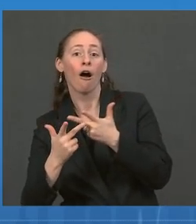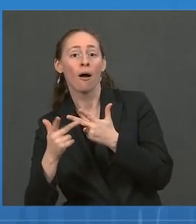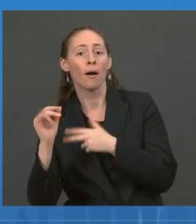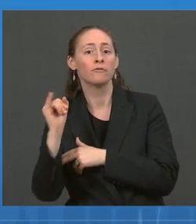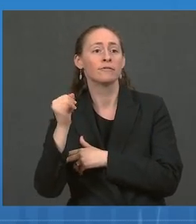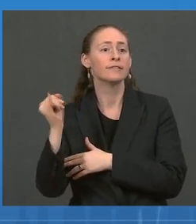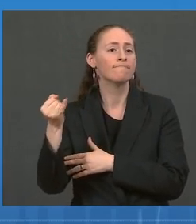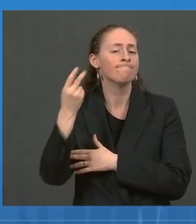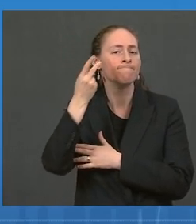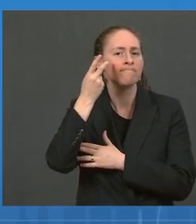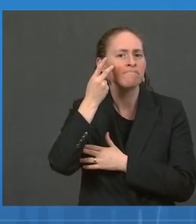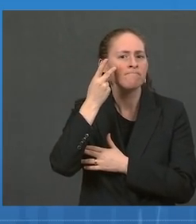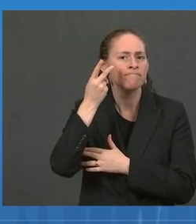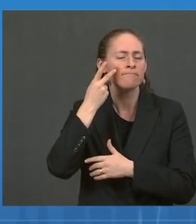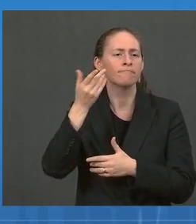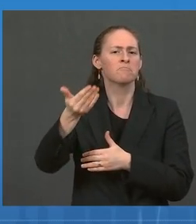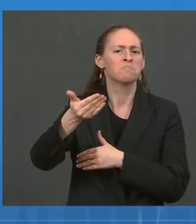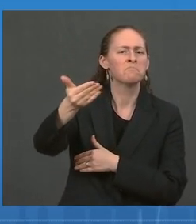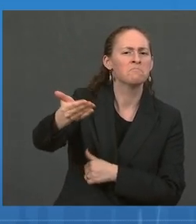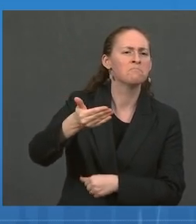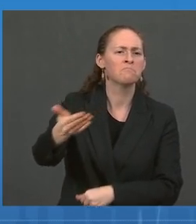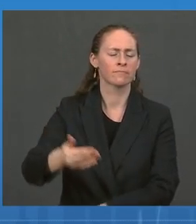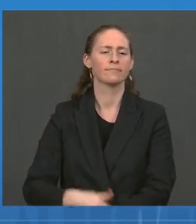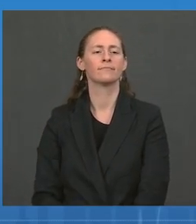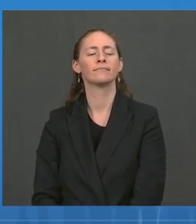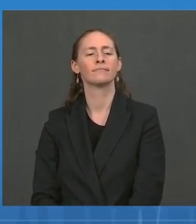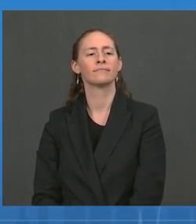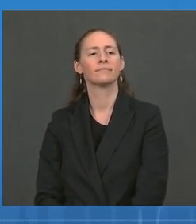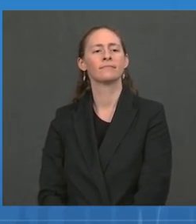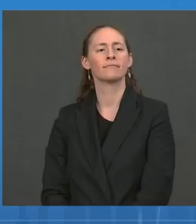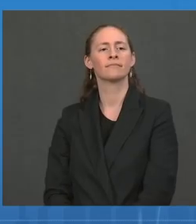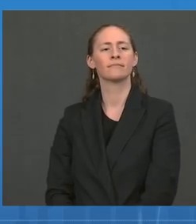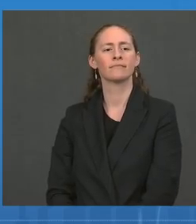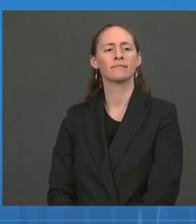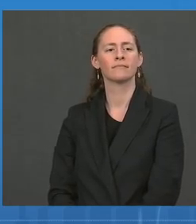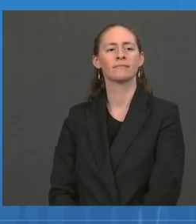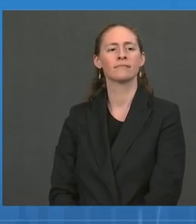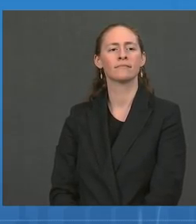a few days to a week. And the data on looking at Pfizer